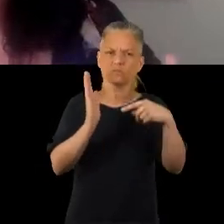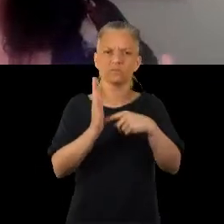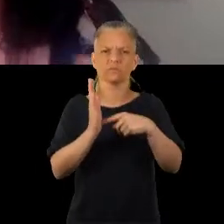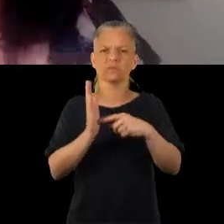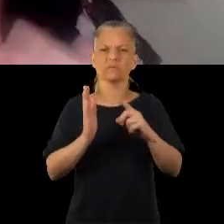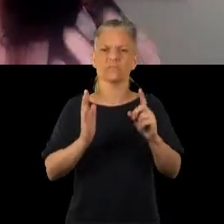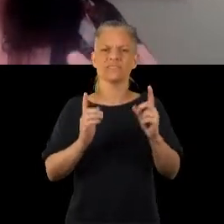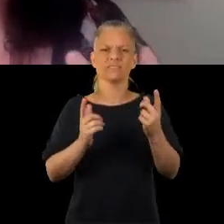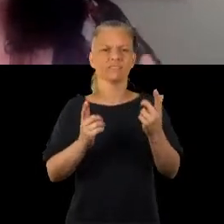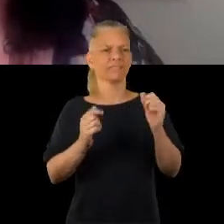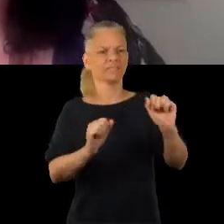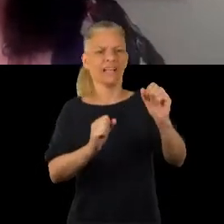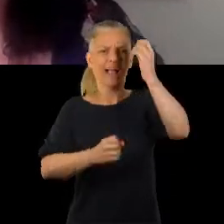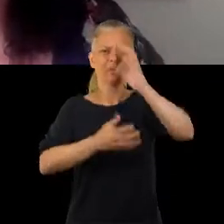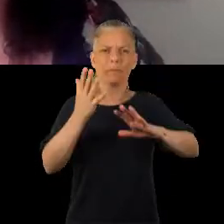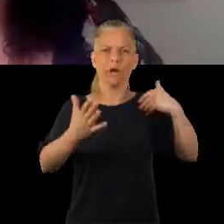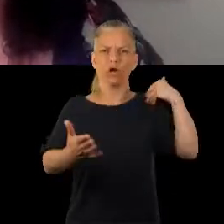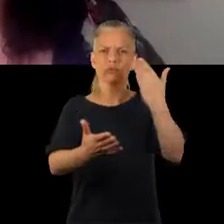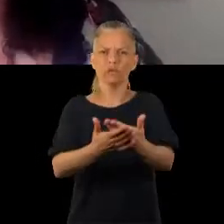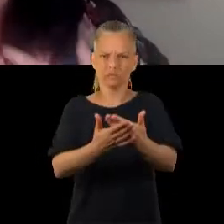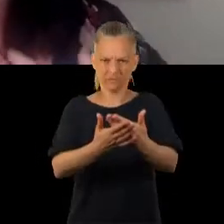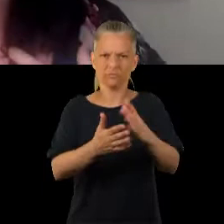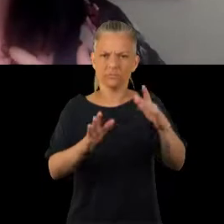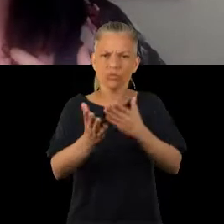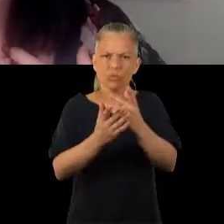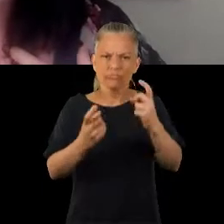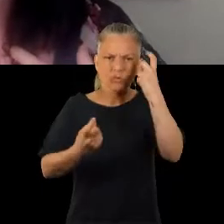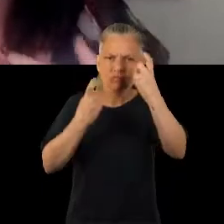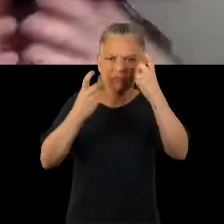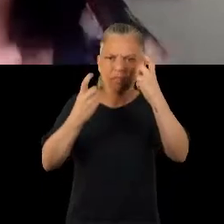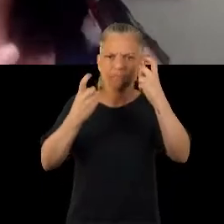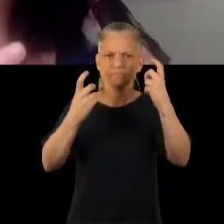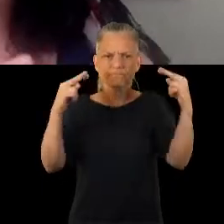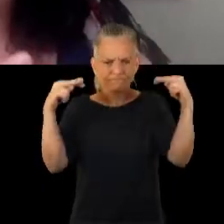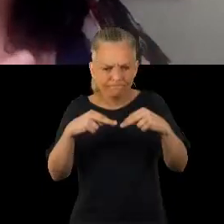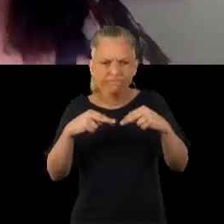from. And being careful about reflecting on those very painful experiences all the time at work. Ike